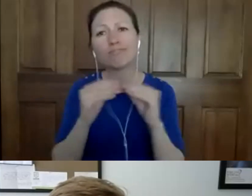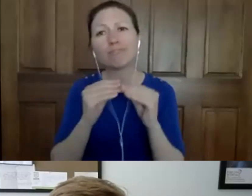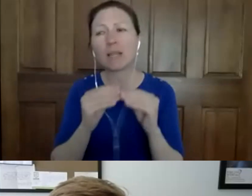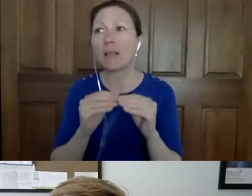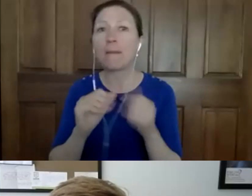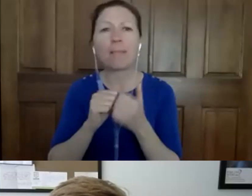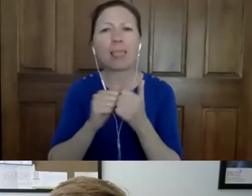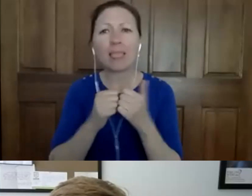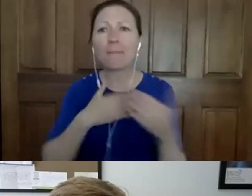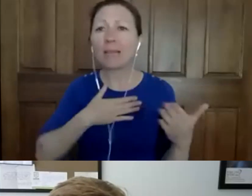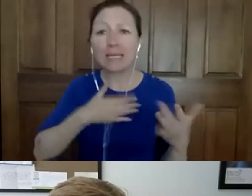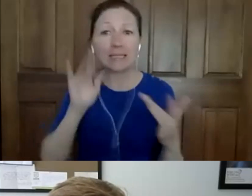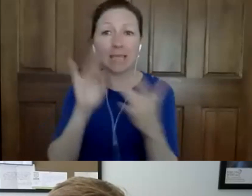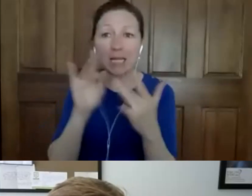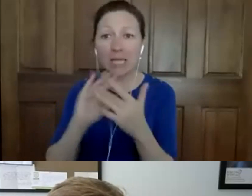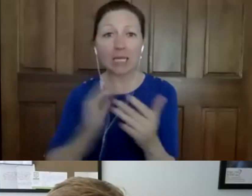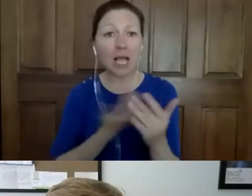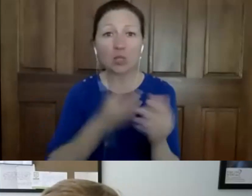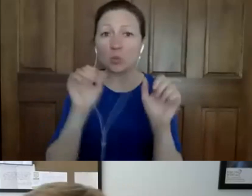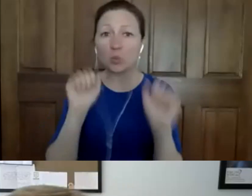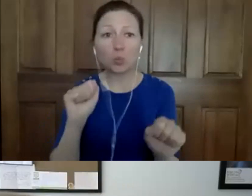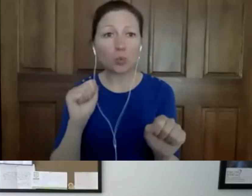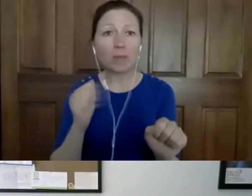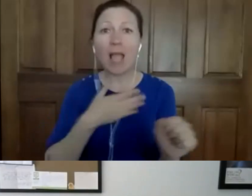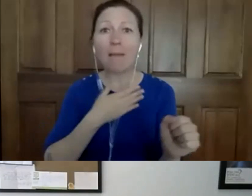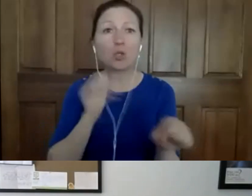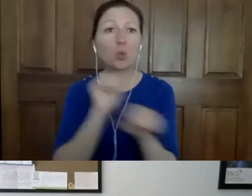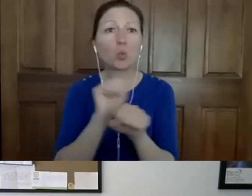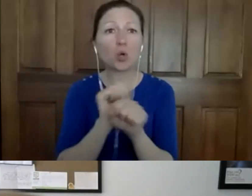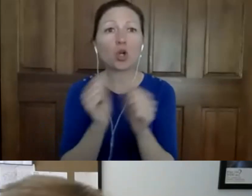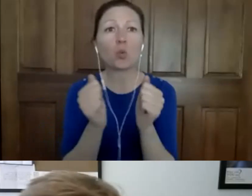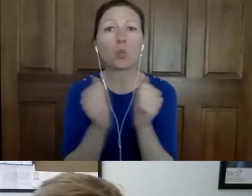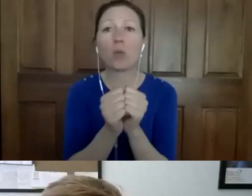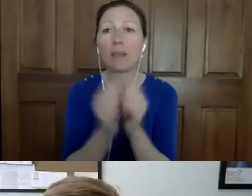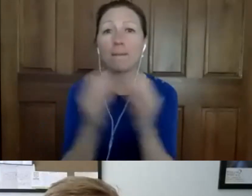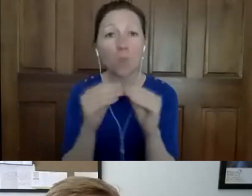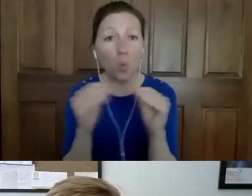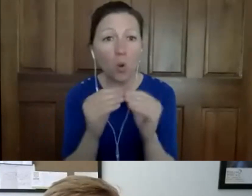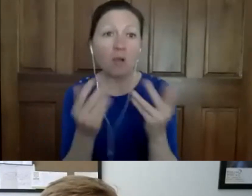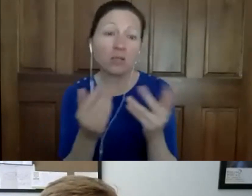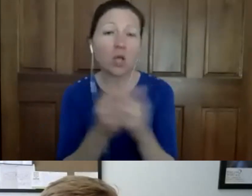We'd love to work with you more. I'm going to give a quick shout out to our interpreting